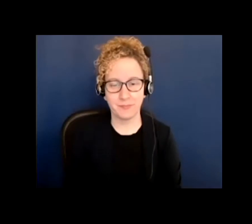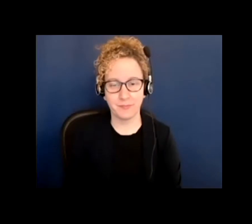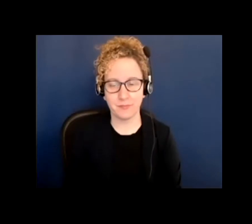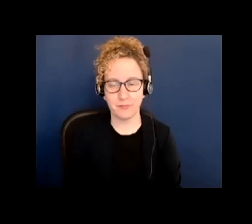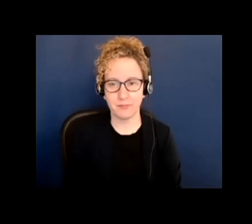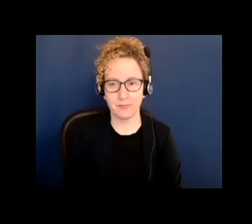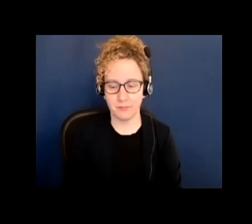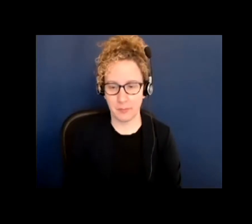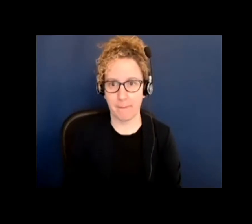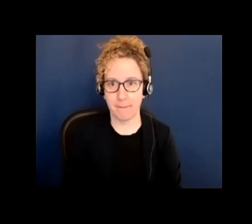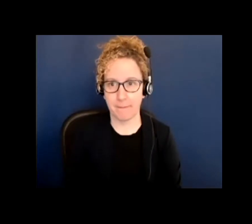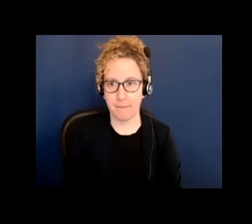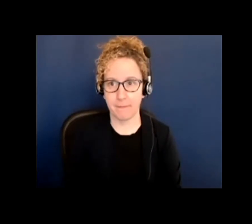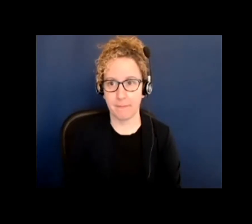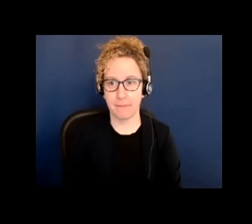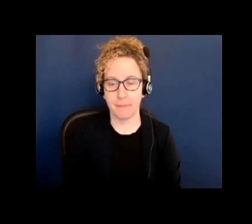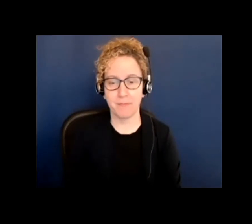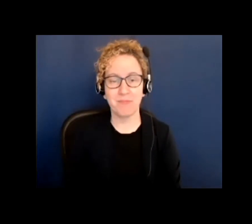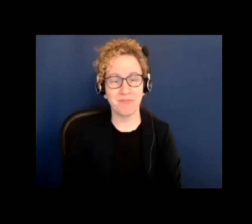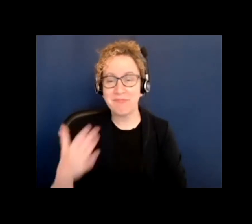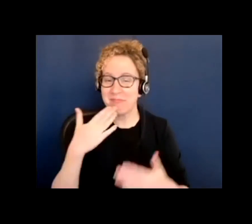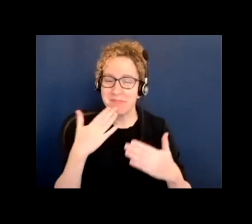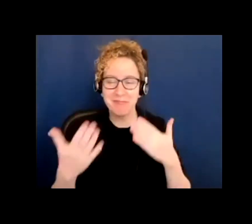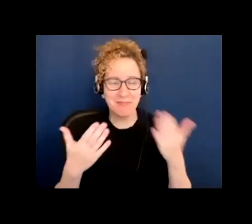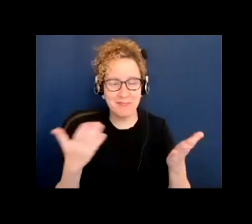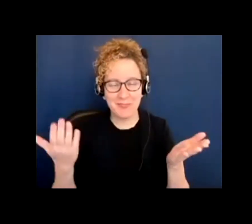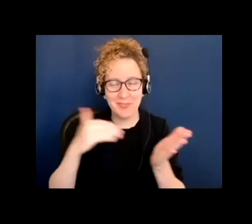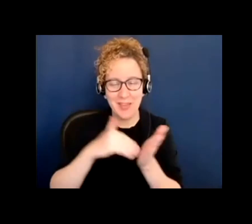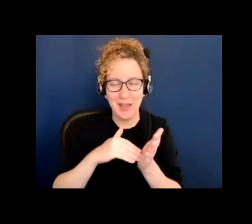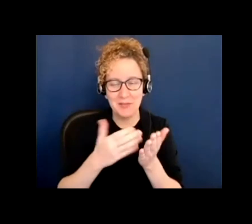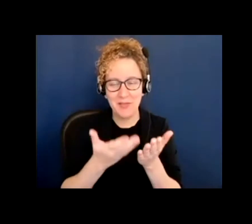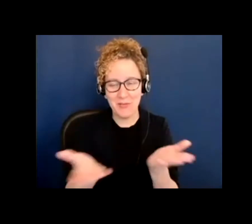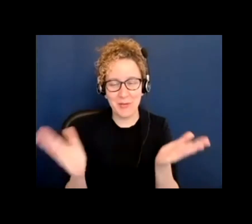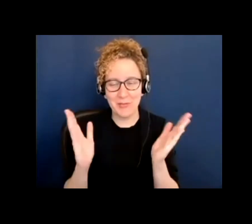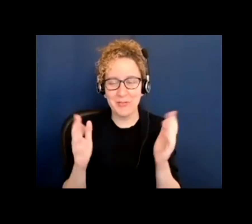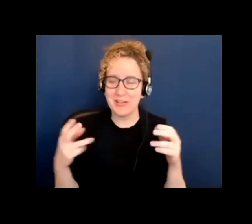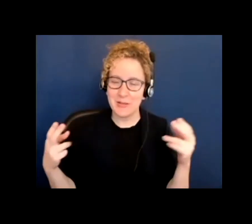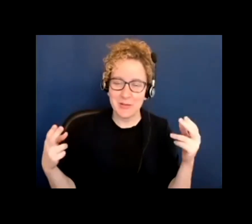Well thank you again everyone for joining us virtually.